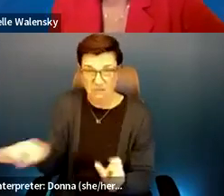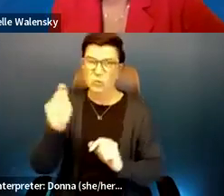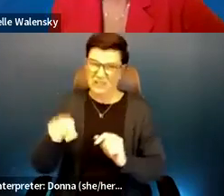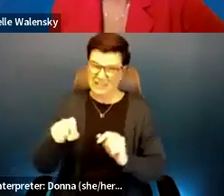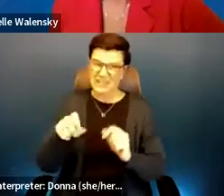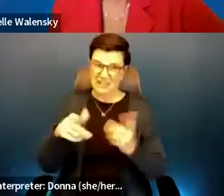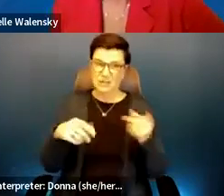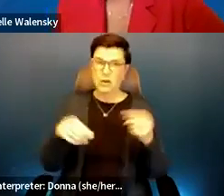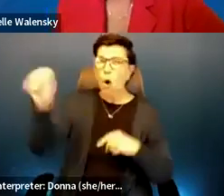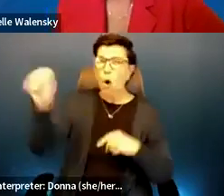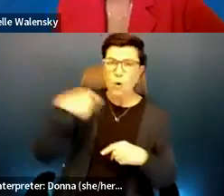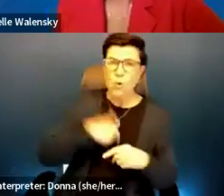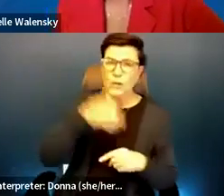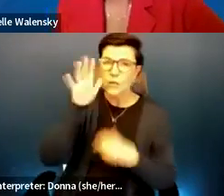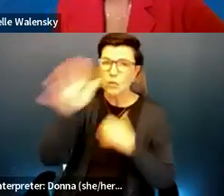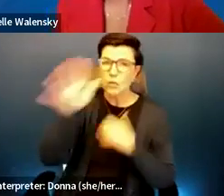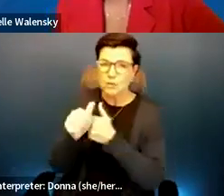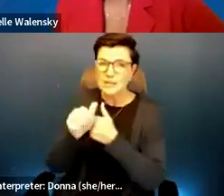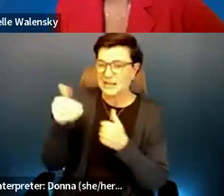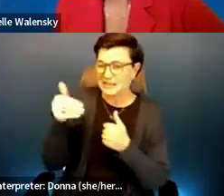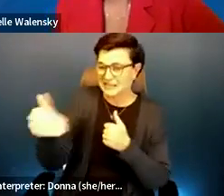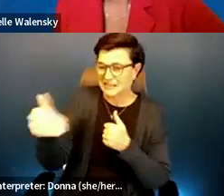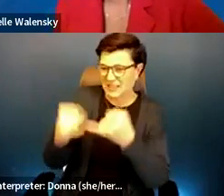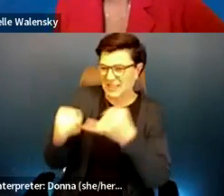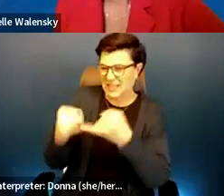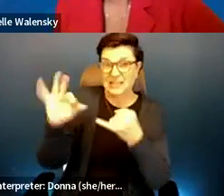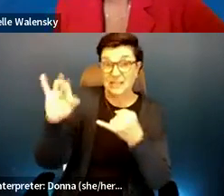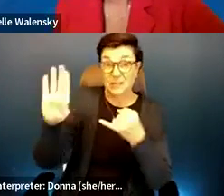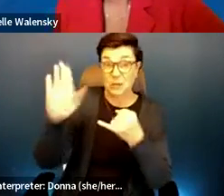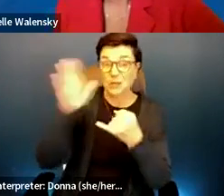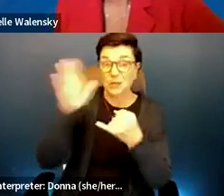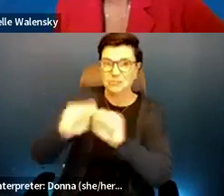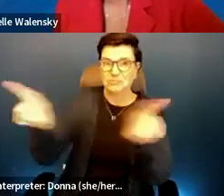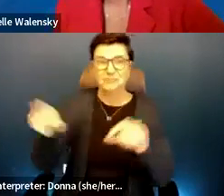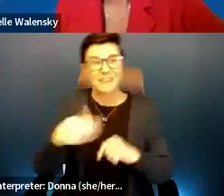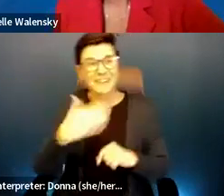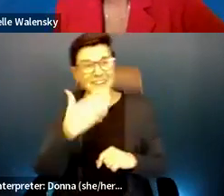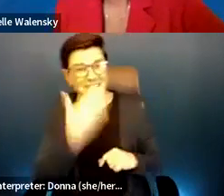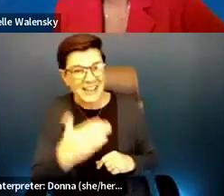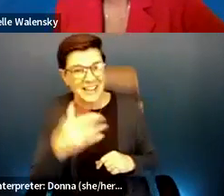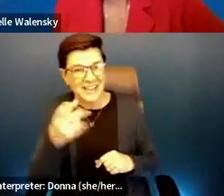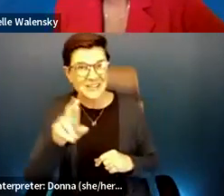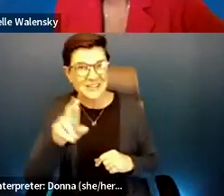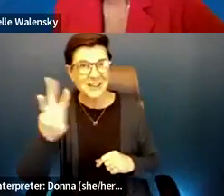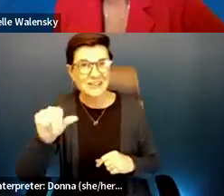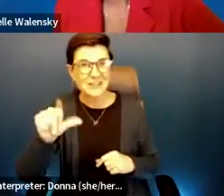Perfect. All right. Thank you so much. And, Dr. Walensky, thank you as well for the insightful update.